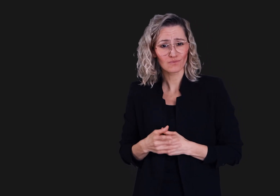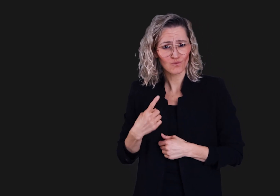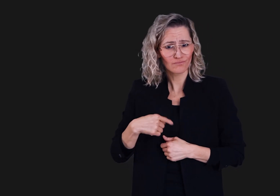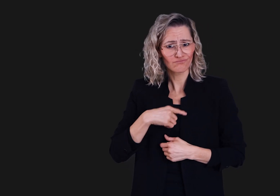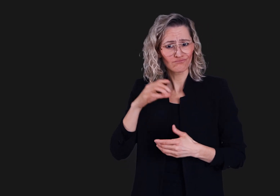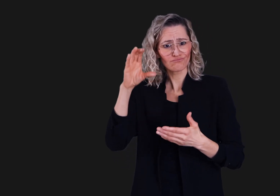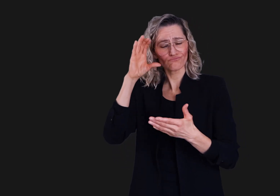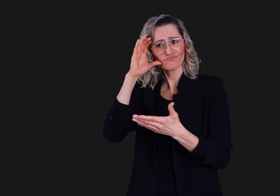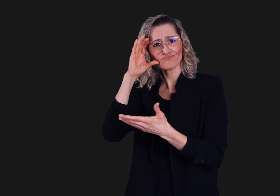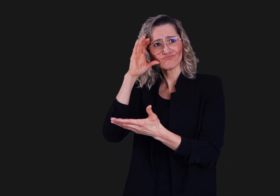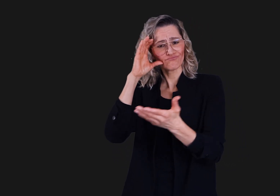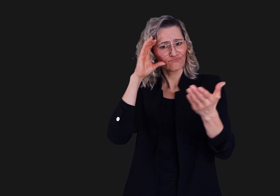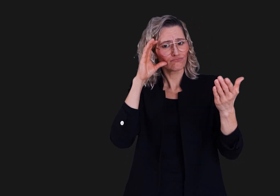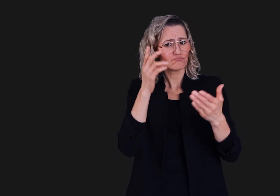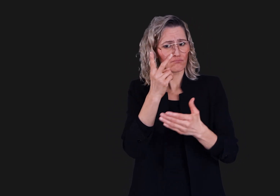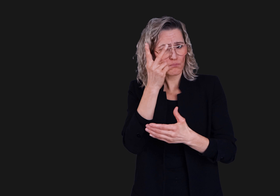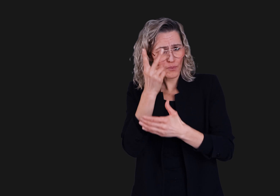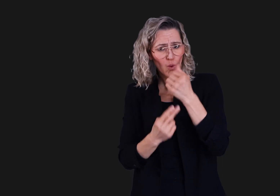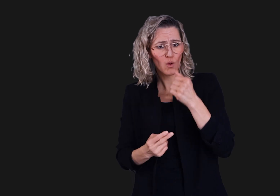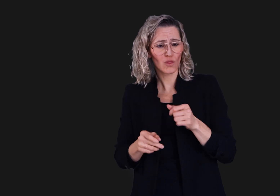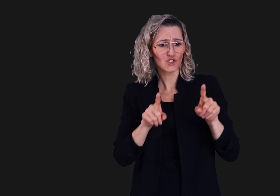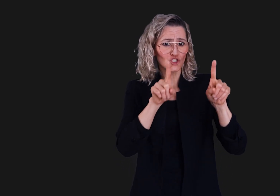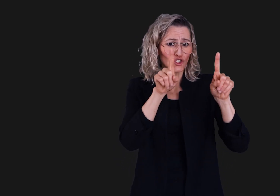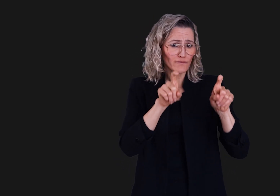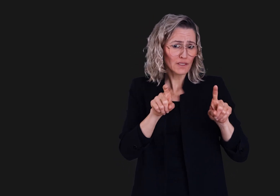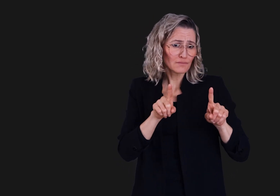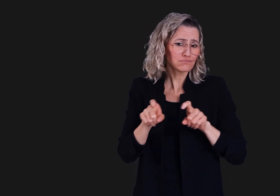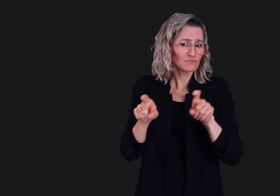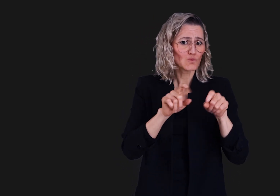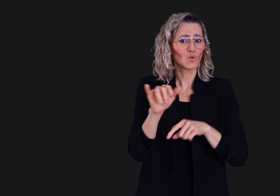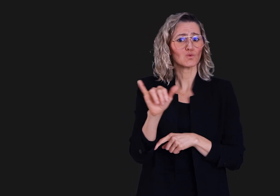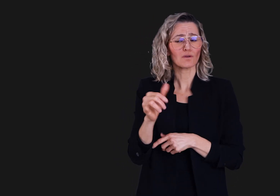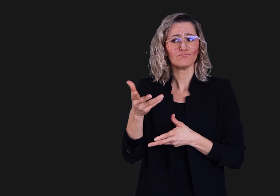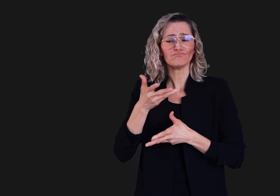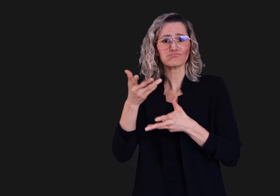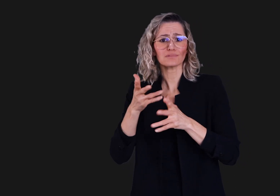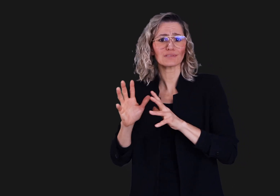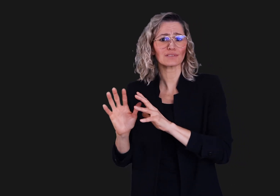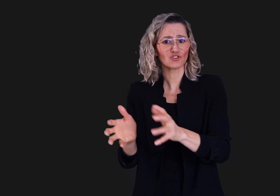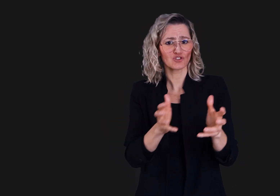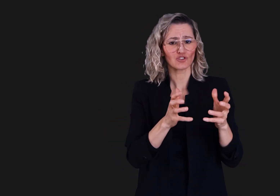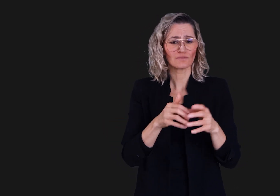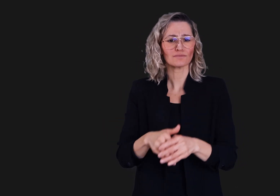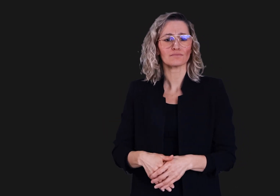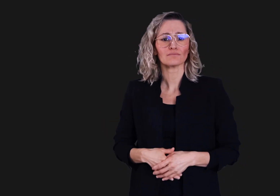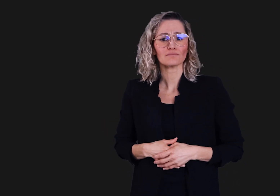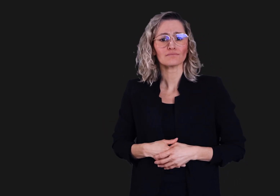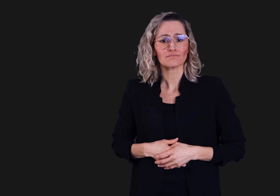We heard this from both the survey and the chat sessions.